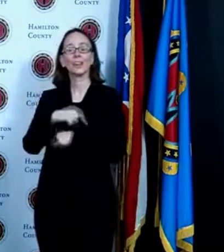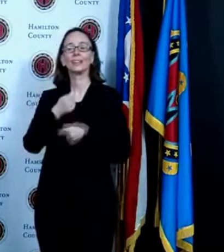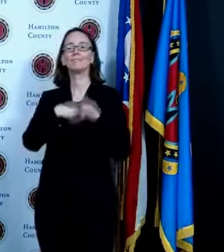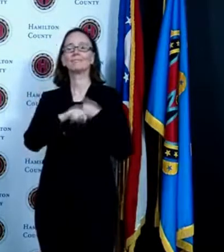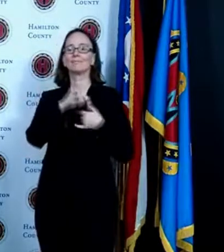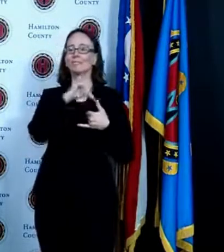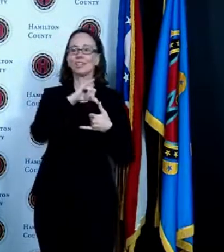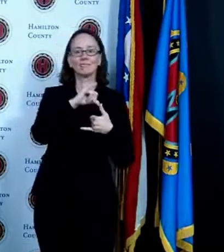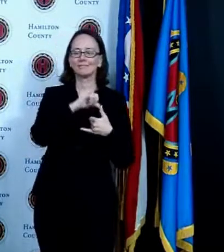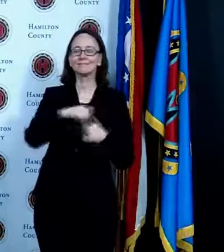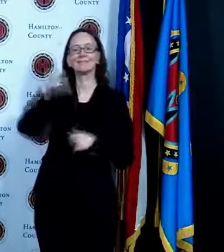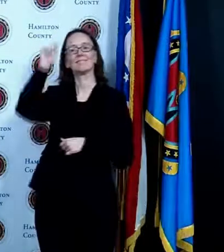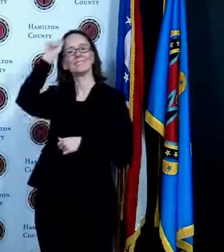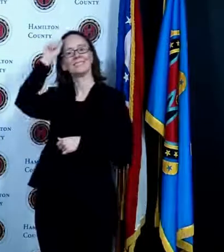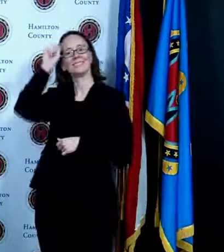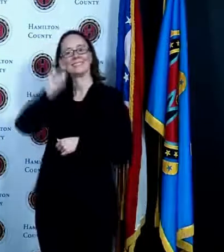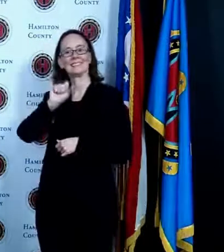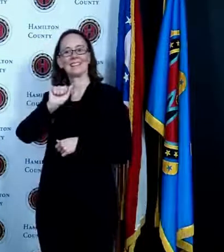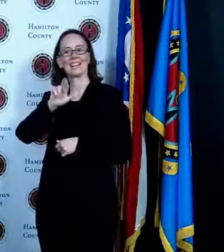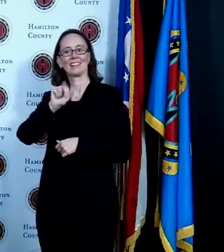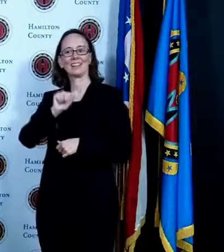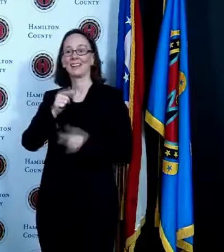girlfriend I hope you don't mind me saying that and